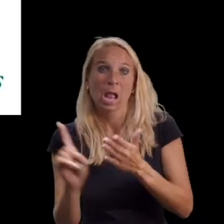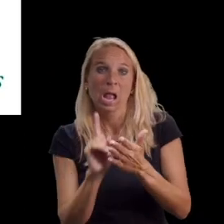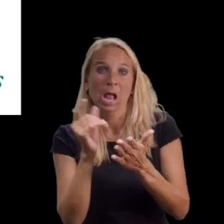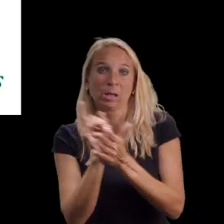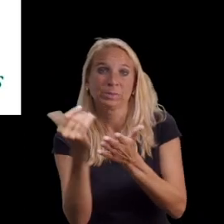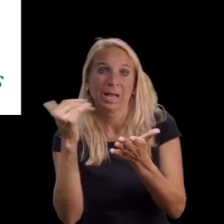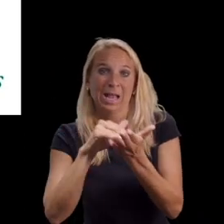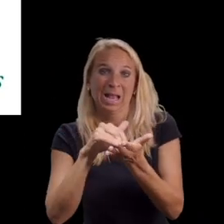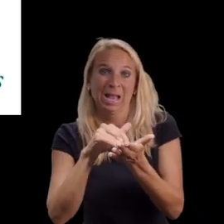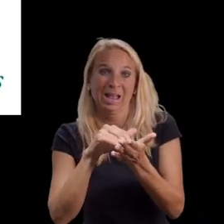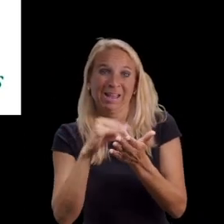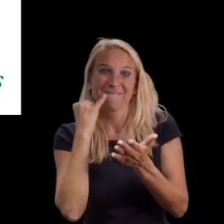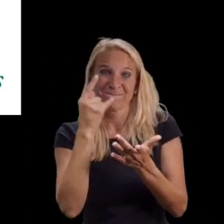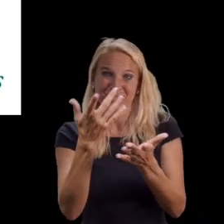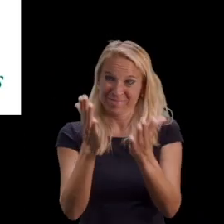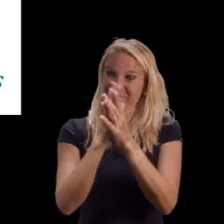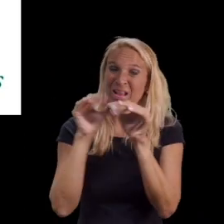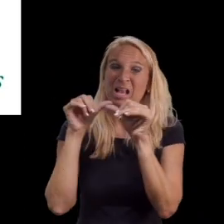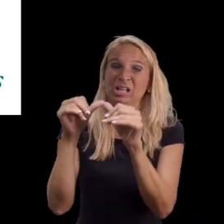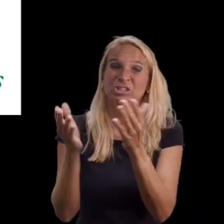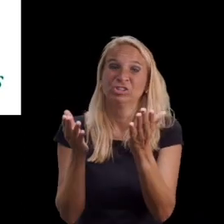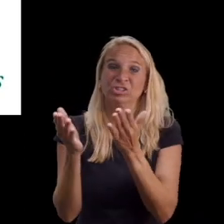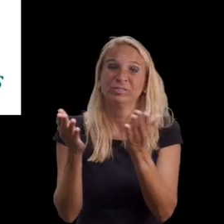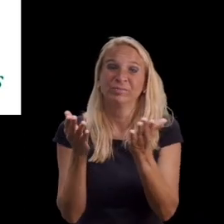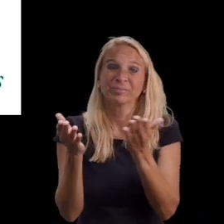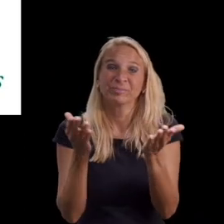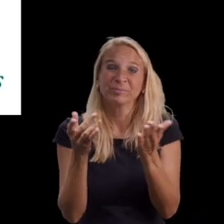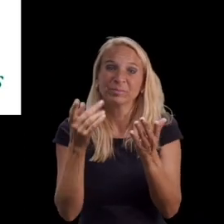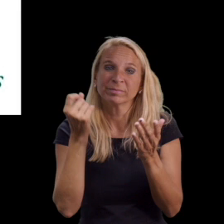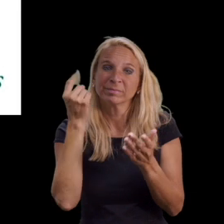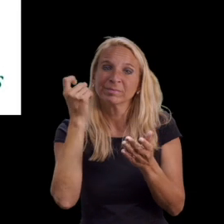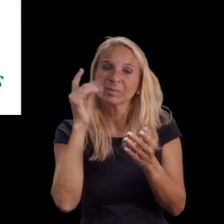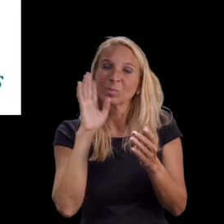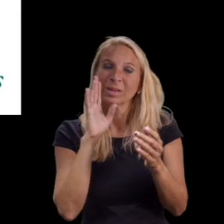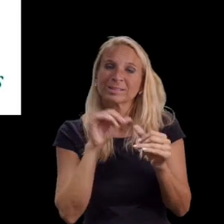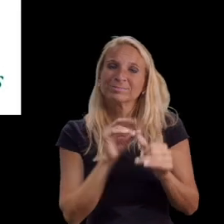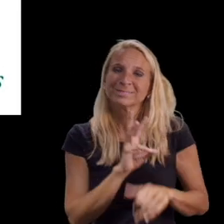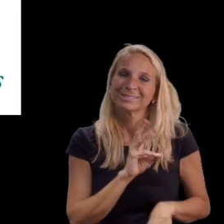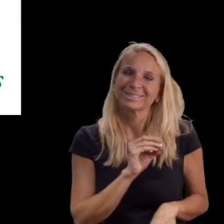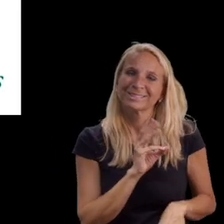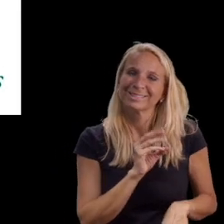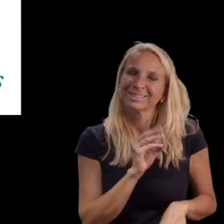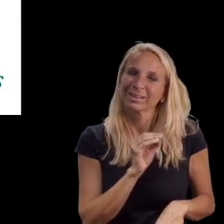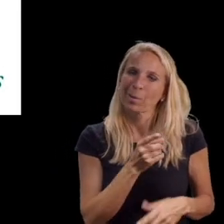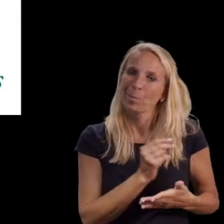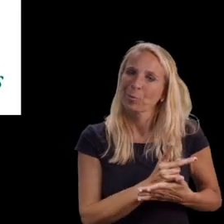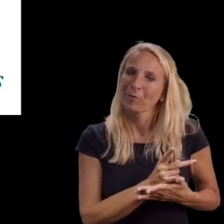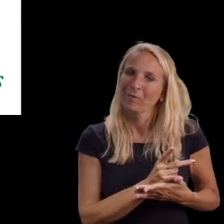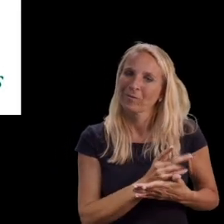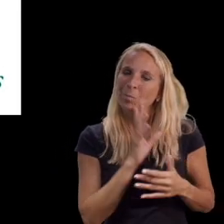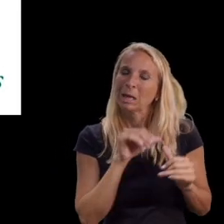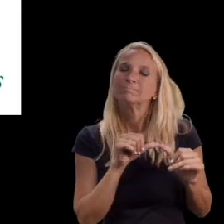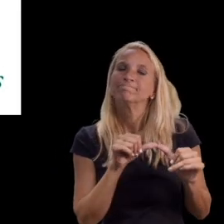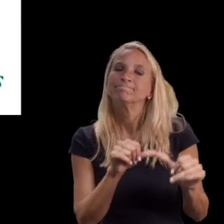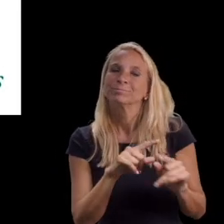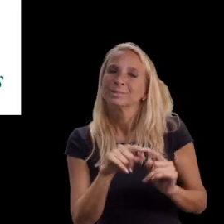even if you request continued services, you're only going to continue the 60 hours that you're approved for. You're not gonna continue the 80 hours